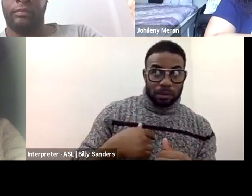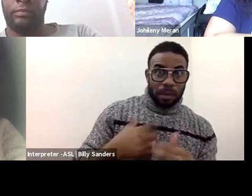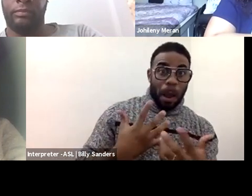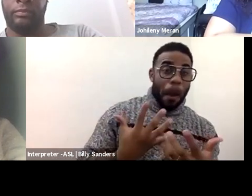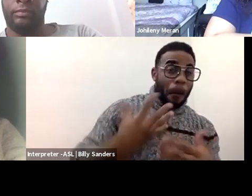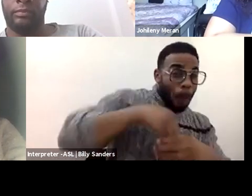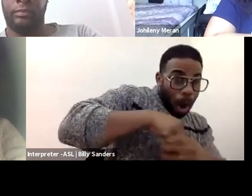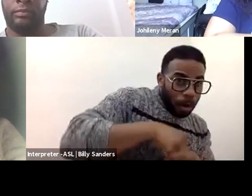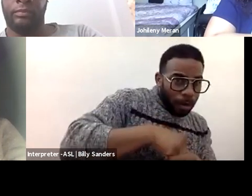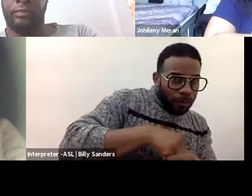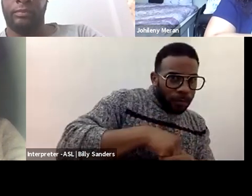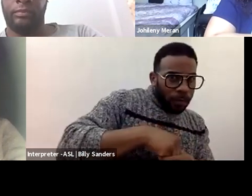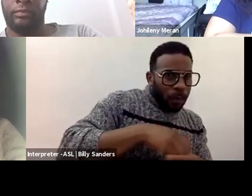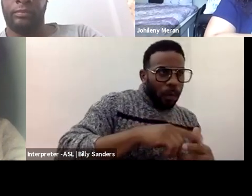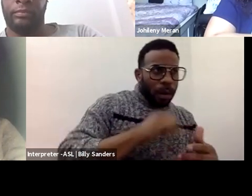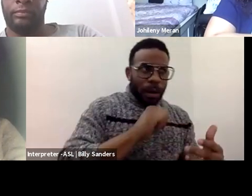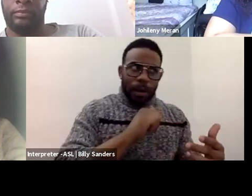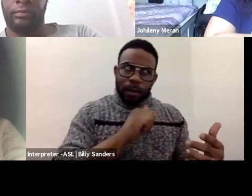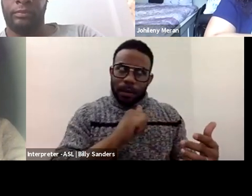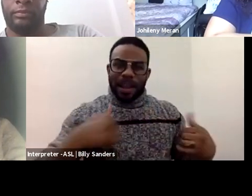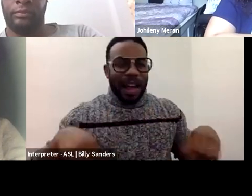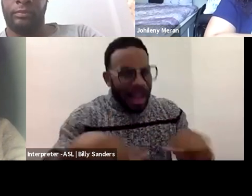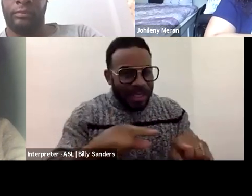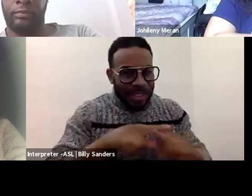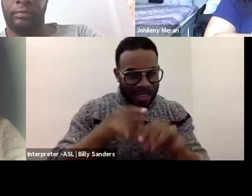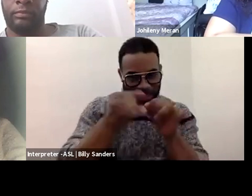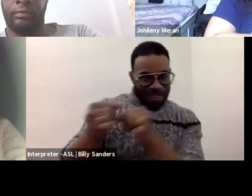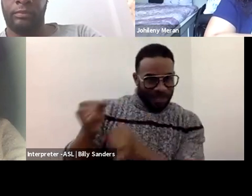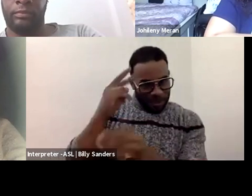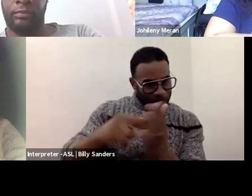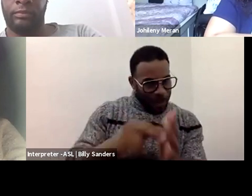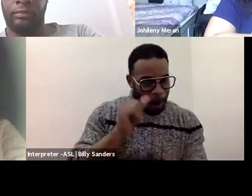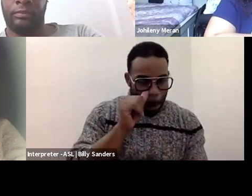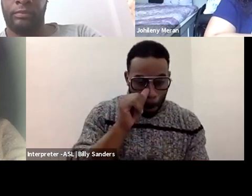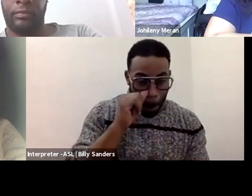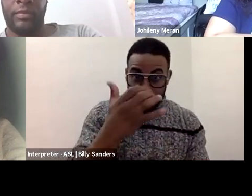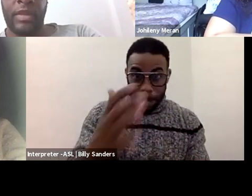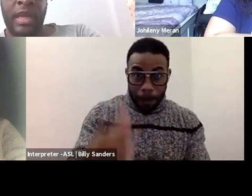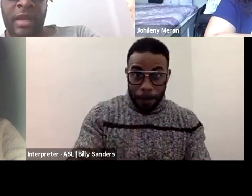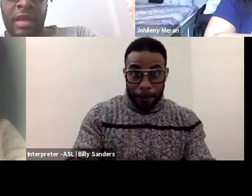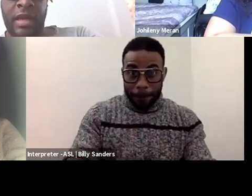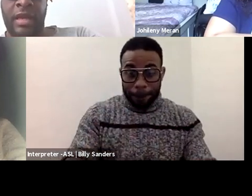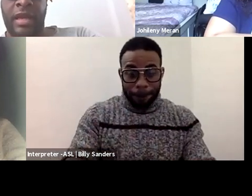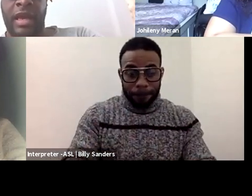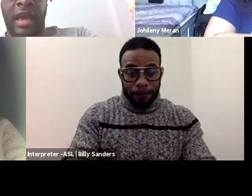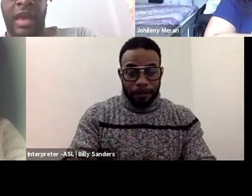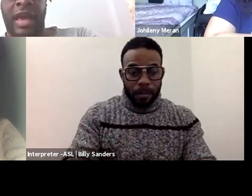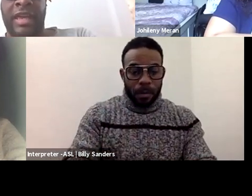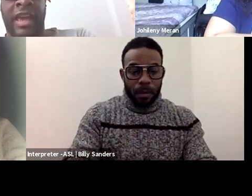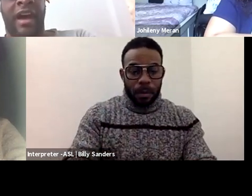of, but are not us as individuals. In the thoughts that you might like to contribute?